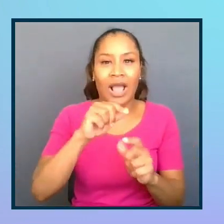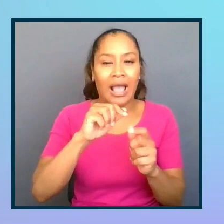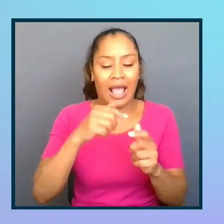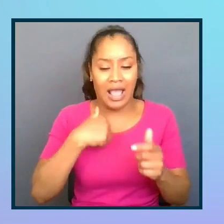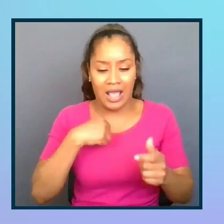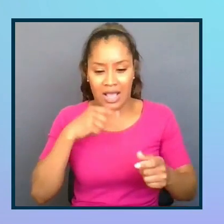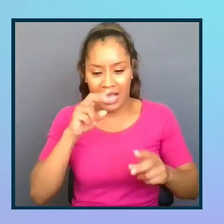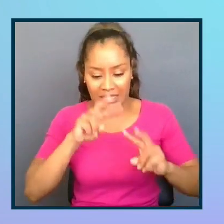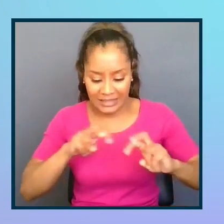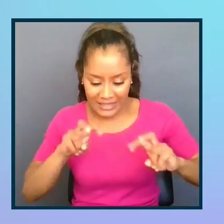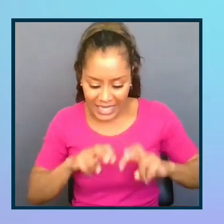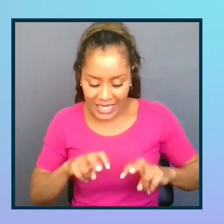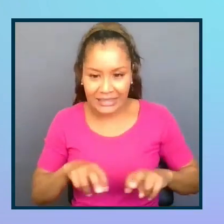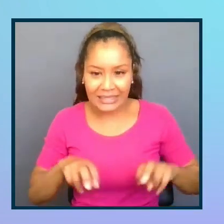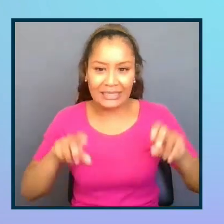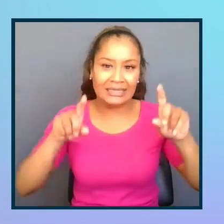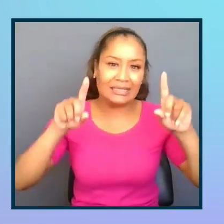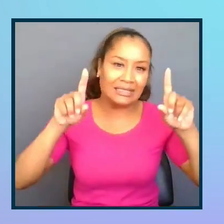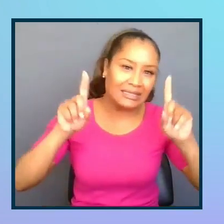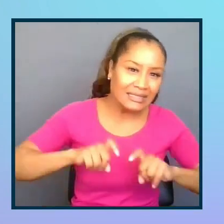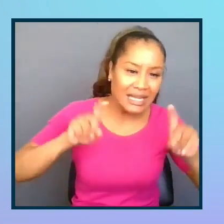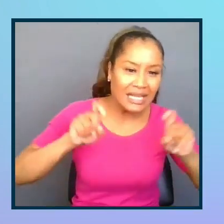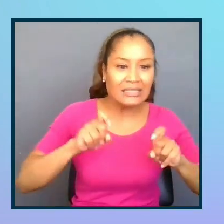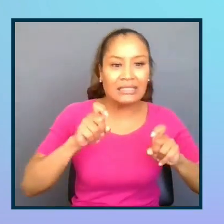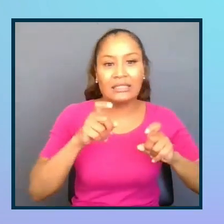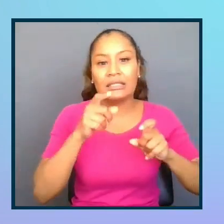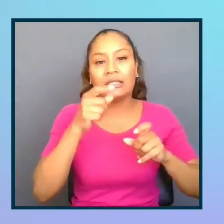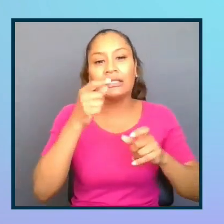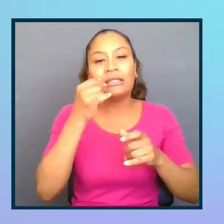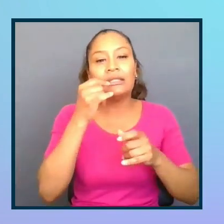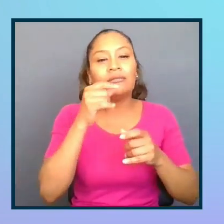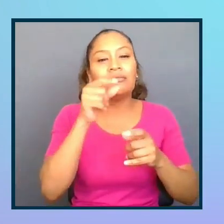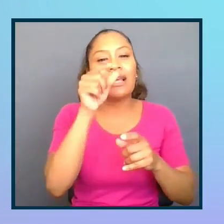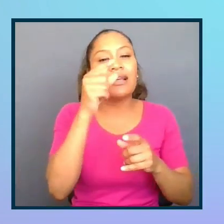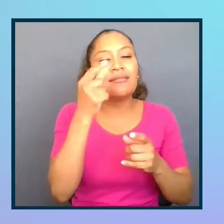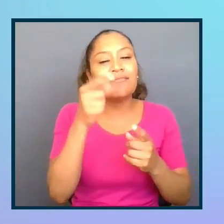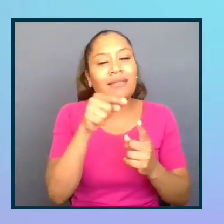and test individual elements and flows and features,